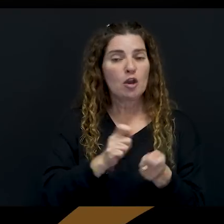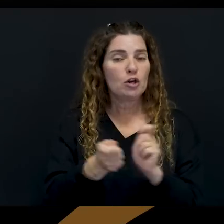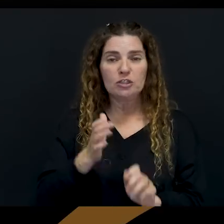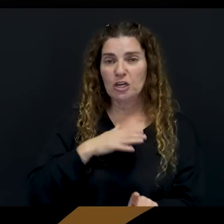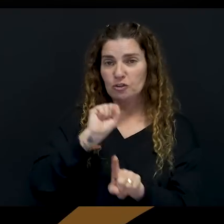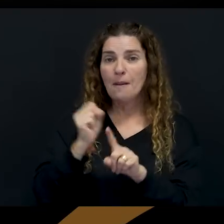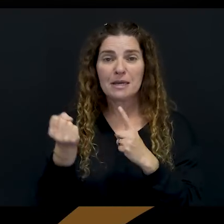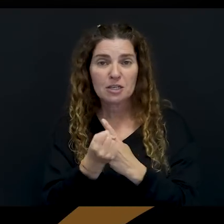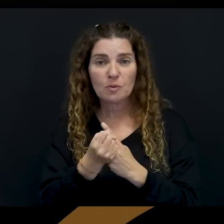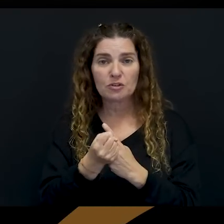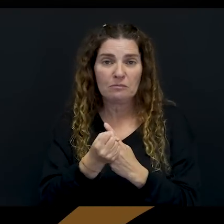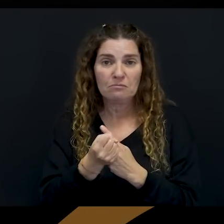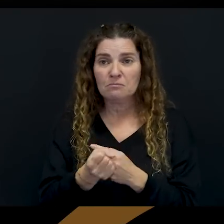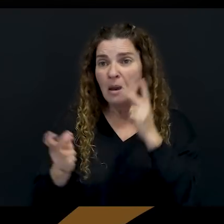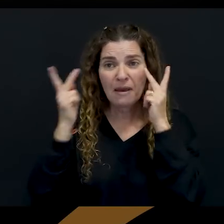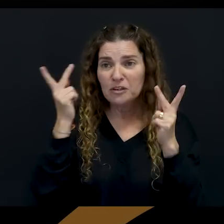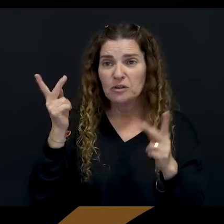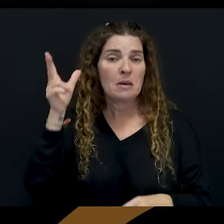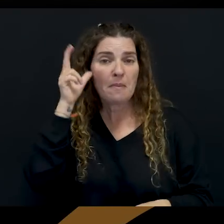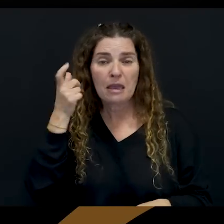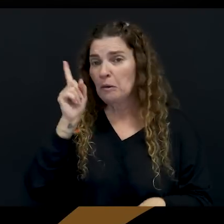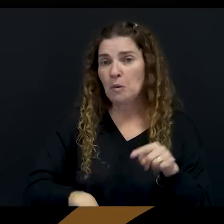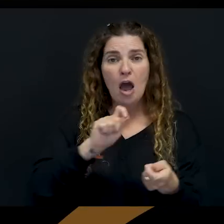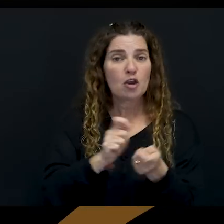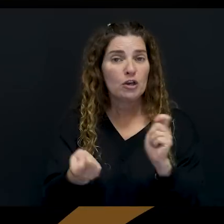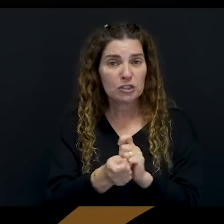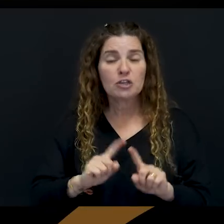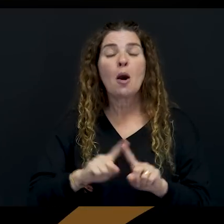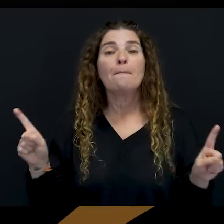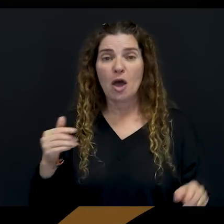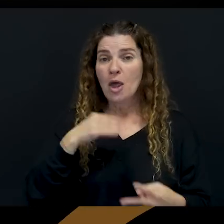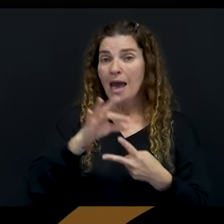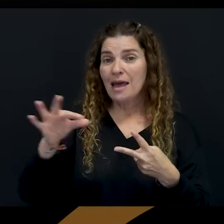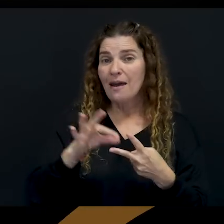My vision loss or my hearing loss. But I did have a choice in my attitude